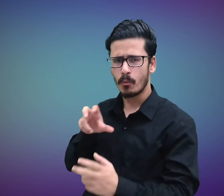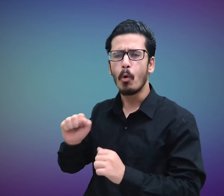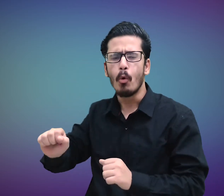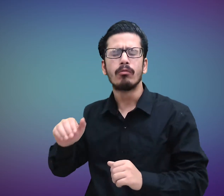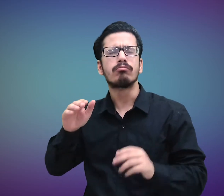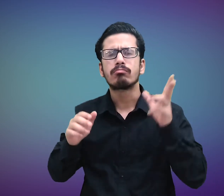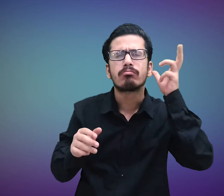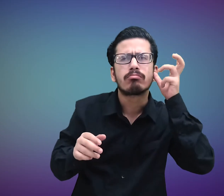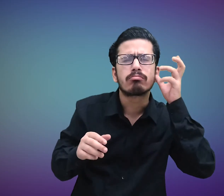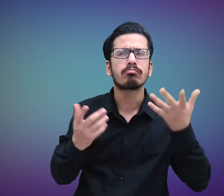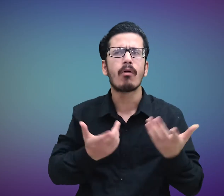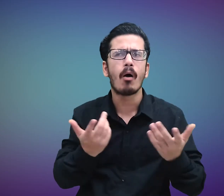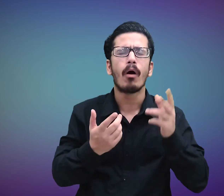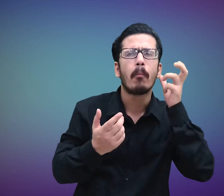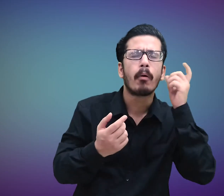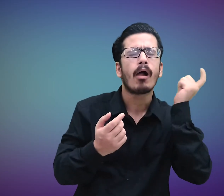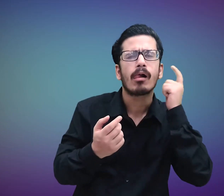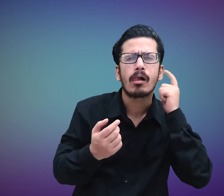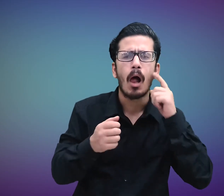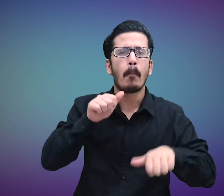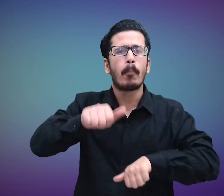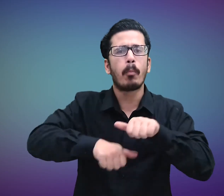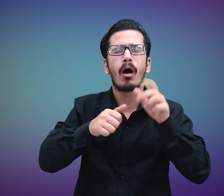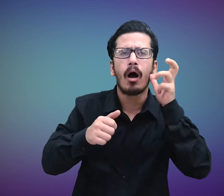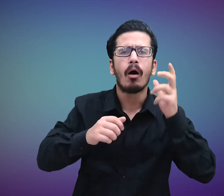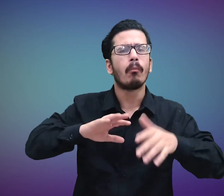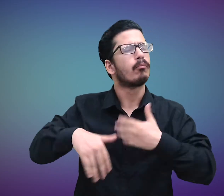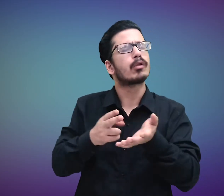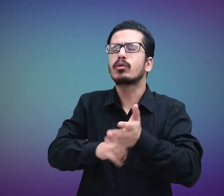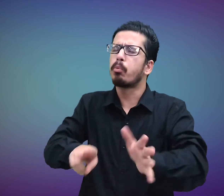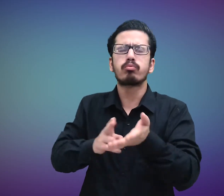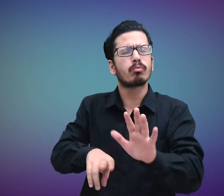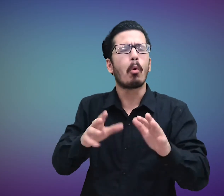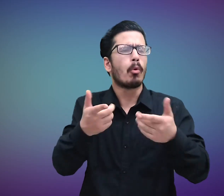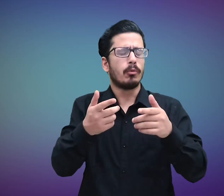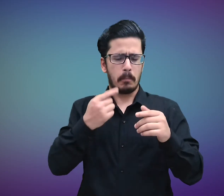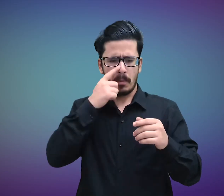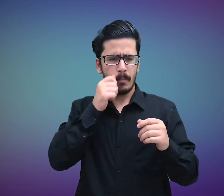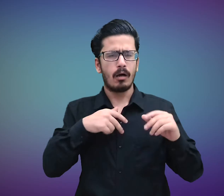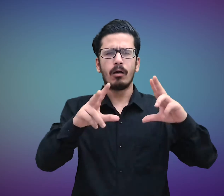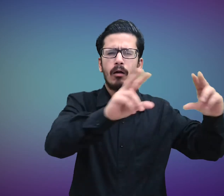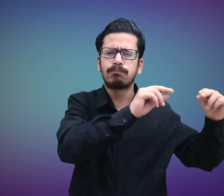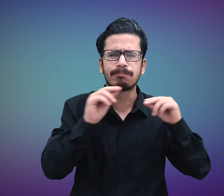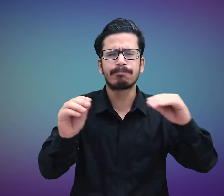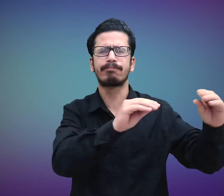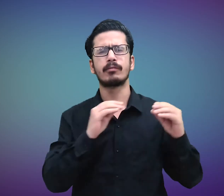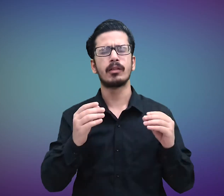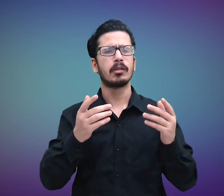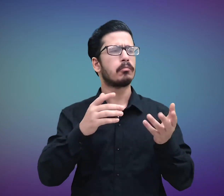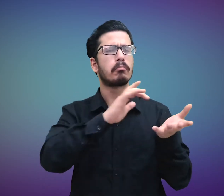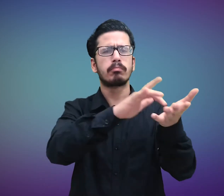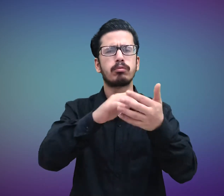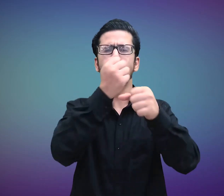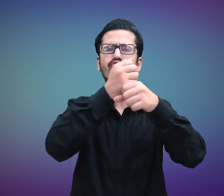which he or she gets to hear using the hearing sense naturally from the environment from parents and the people around the child.